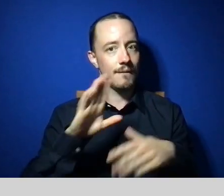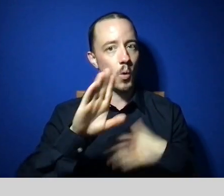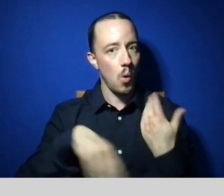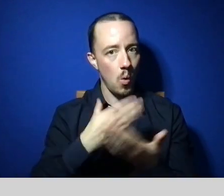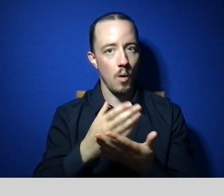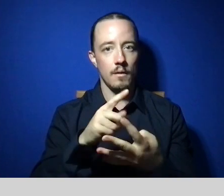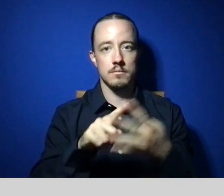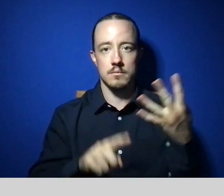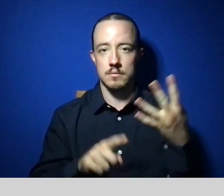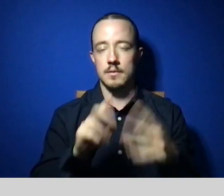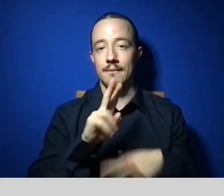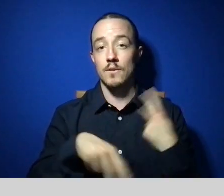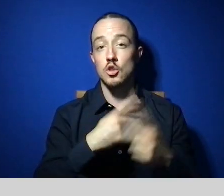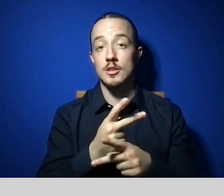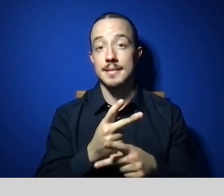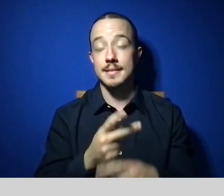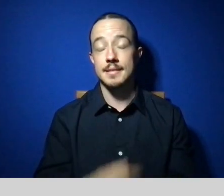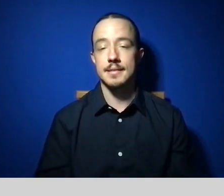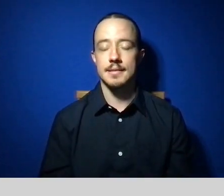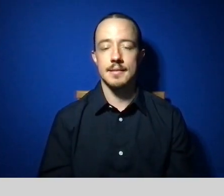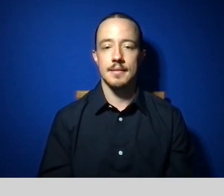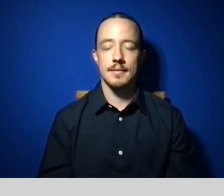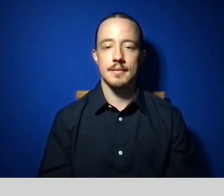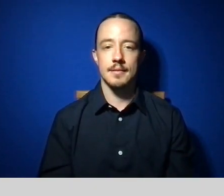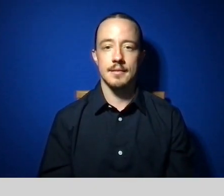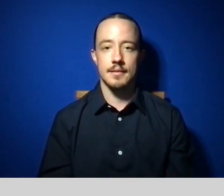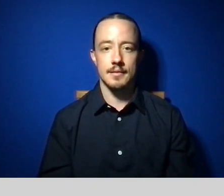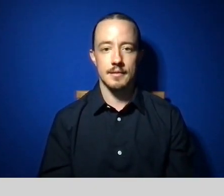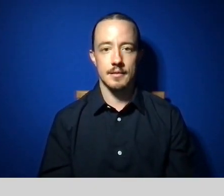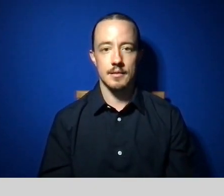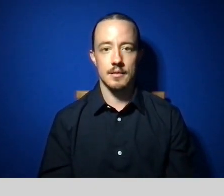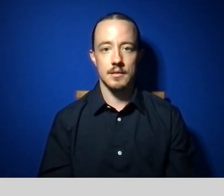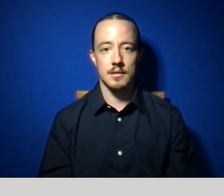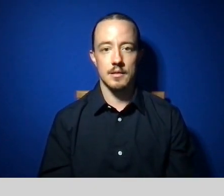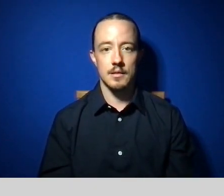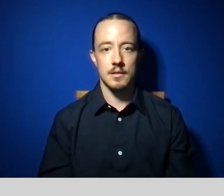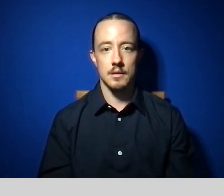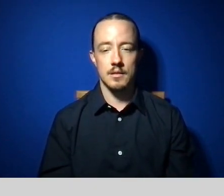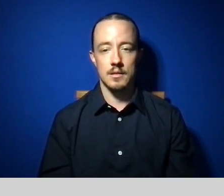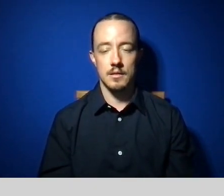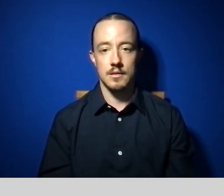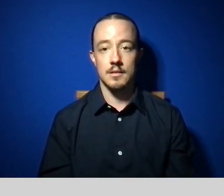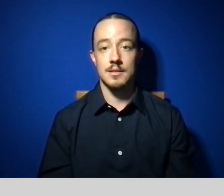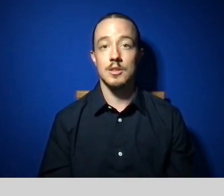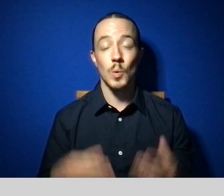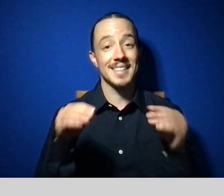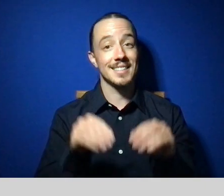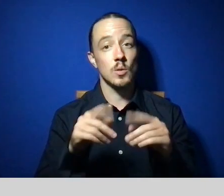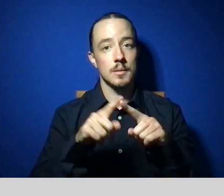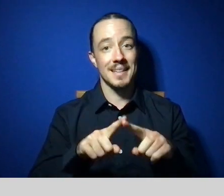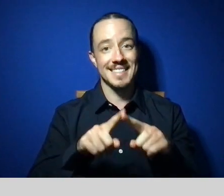We look at this one here, it's set up some caching it's installed dependencies. It's run the tests and they've passed